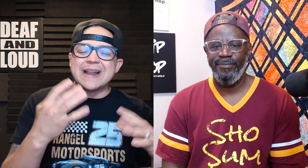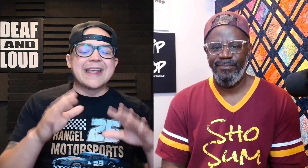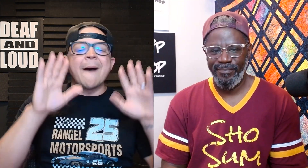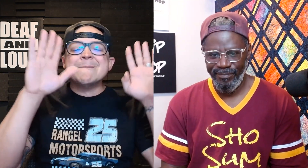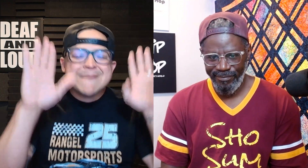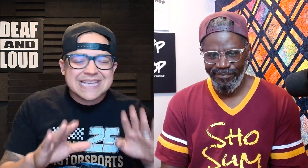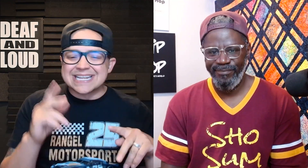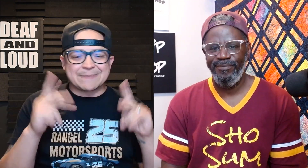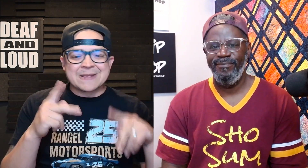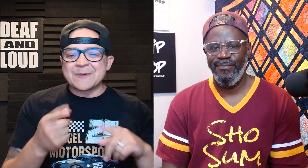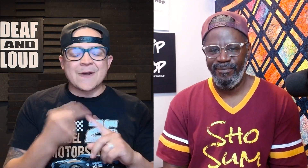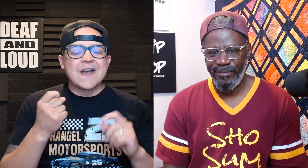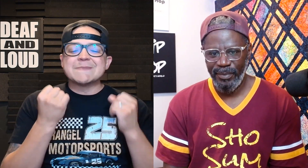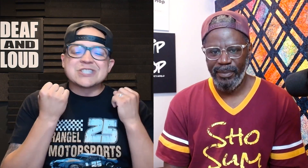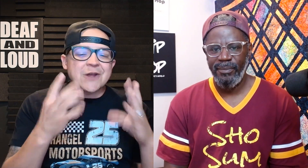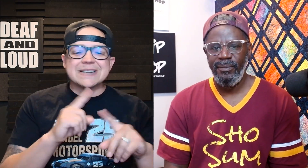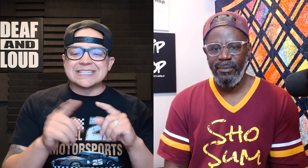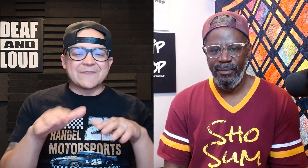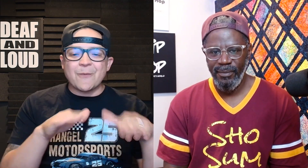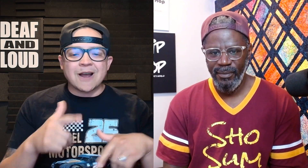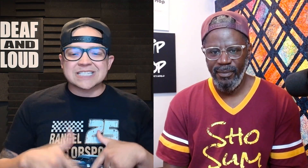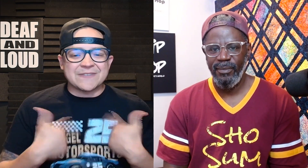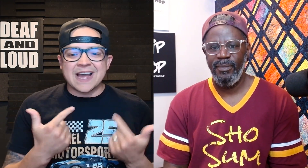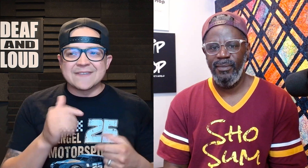so many amazing people from so many different walks of life